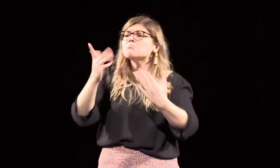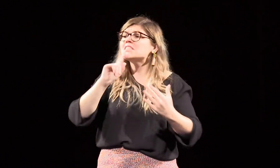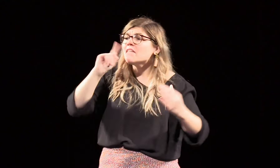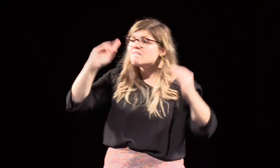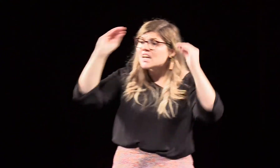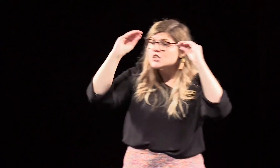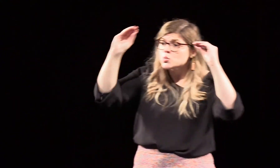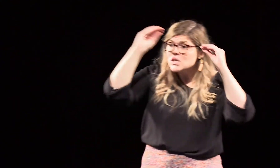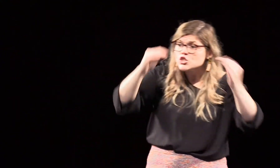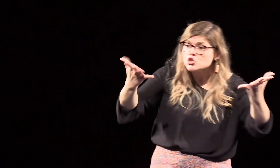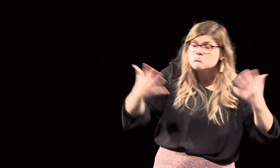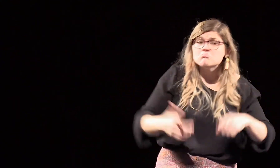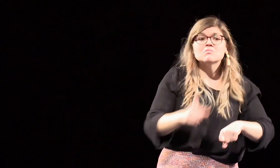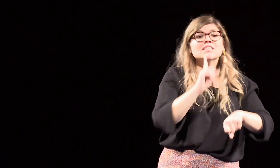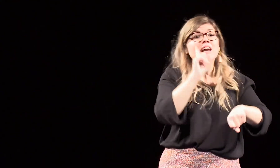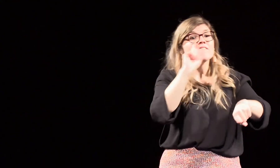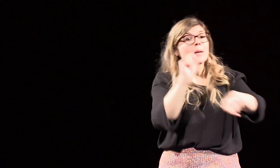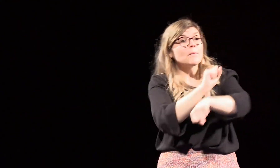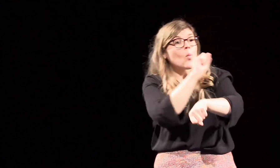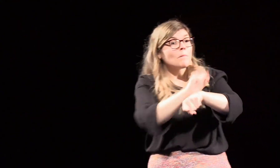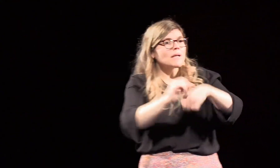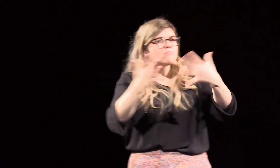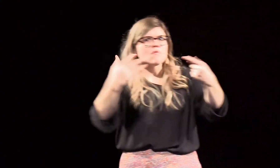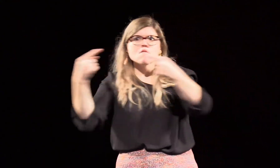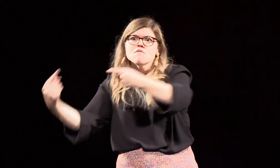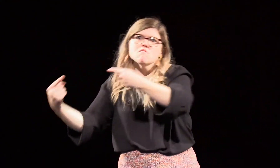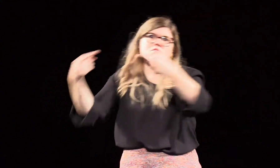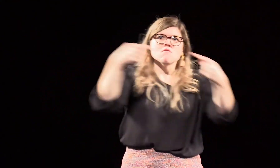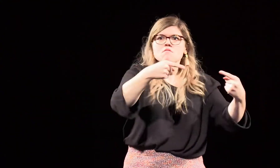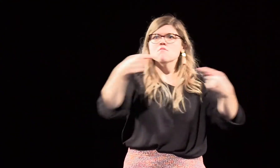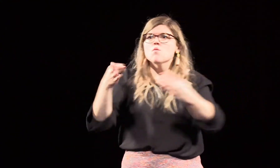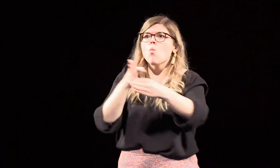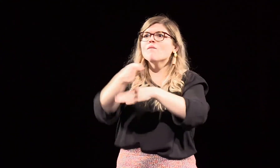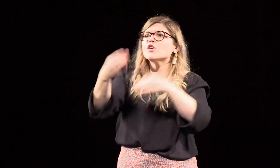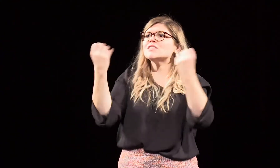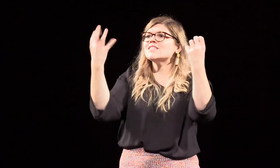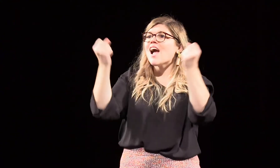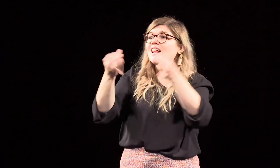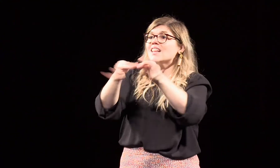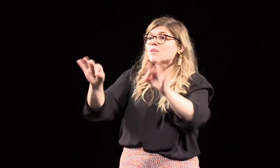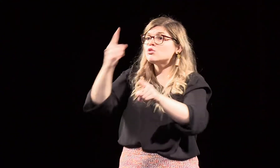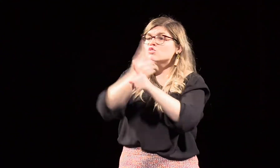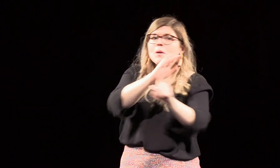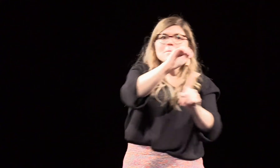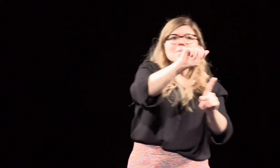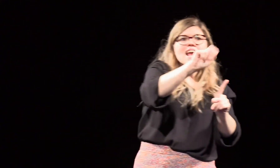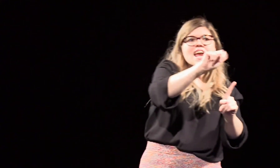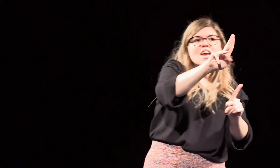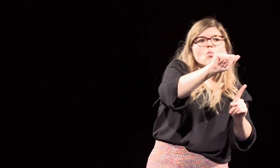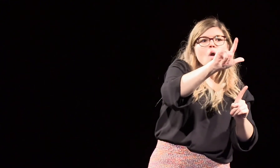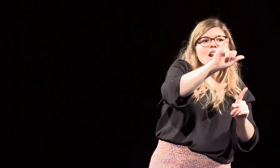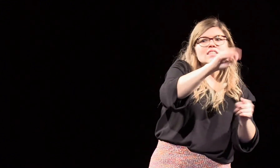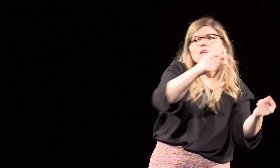focuses on Deaf education, Deaf employment, the controversy and struggle between manualism